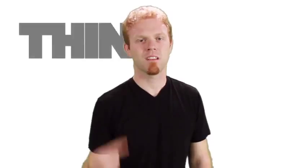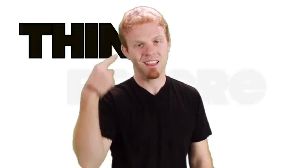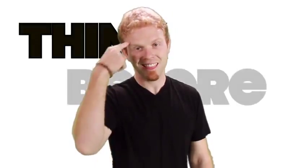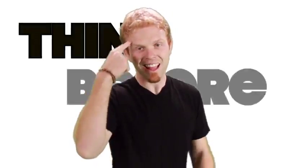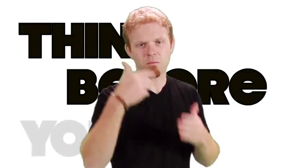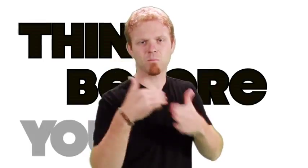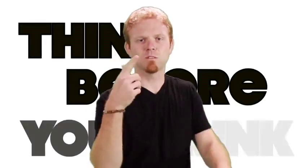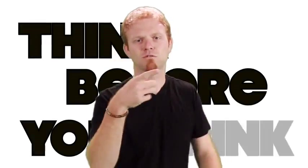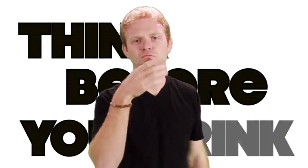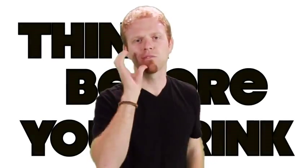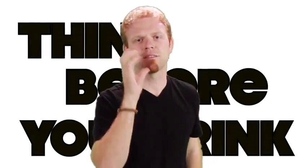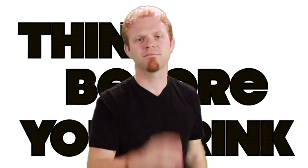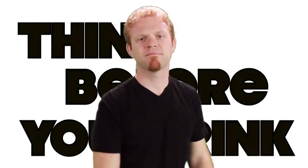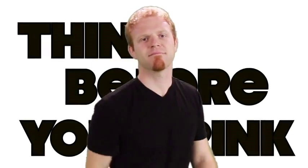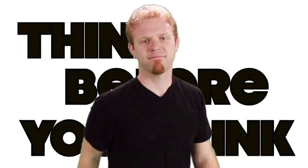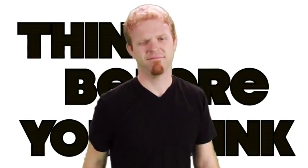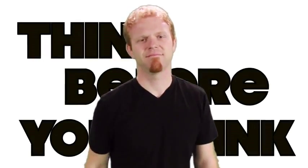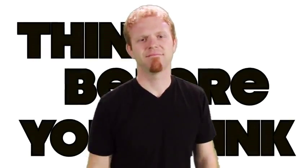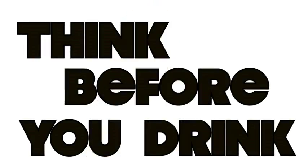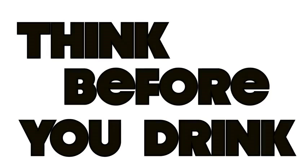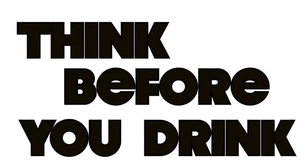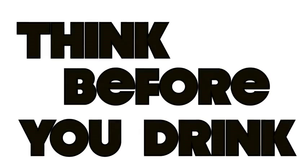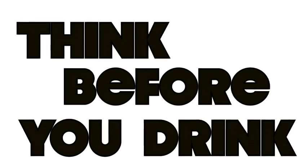Think before you drink!